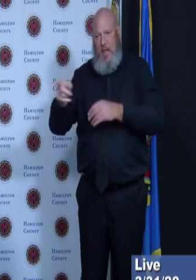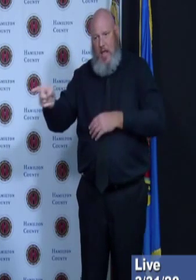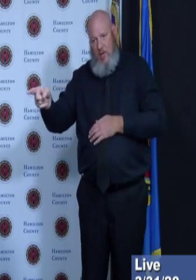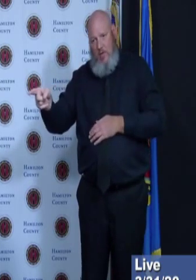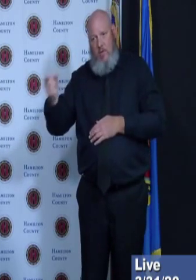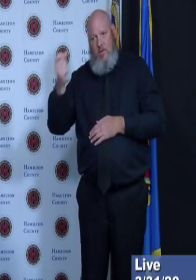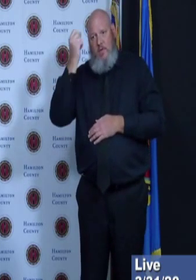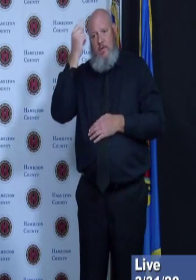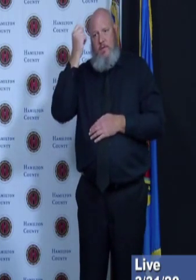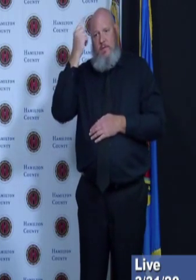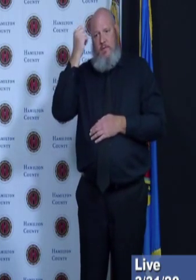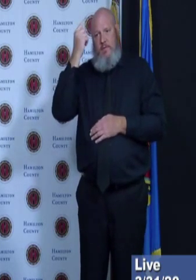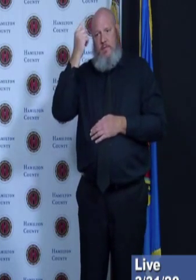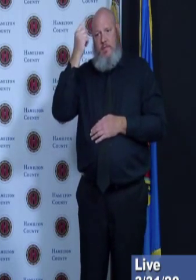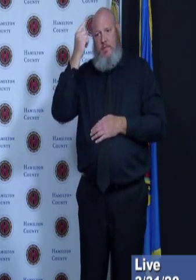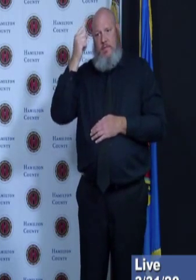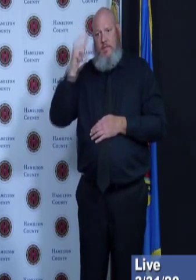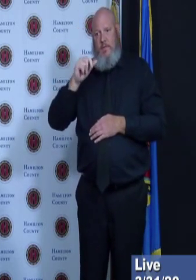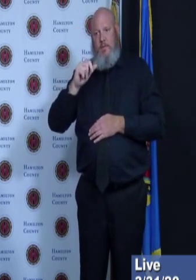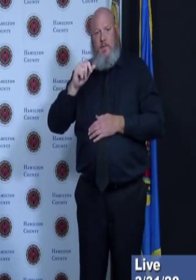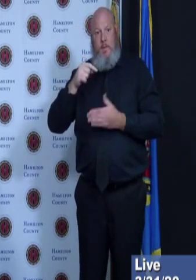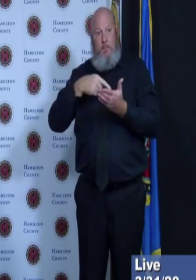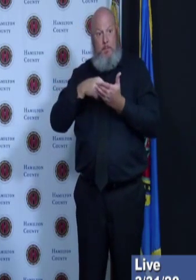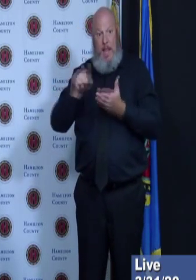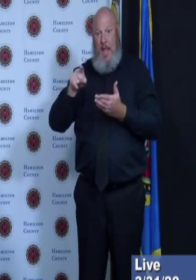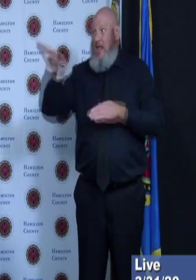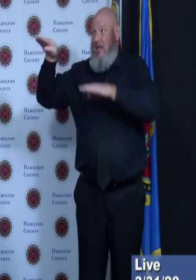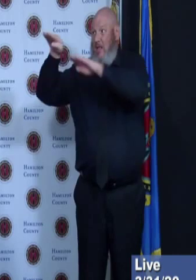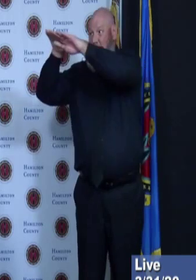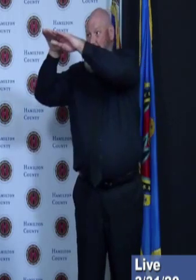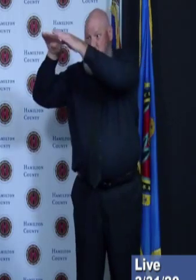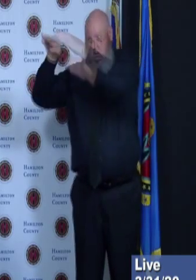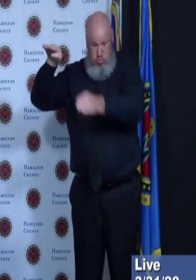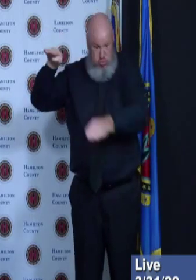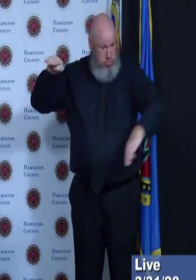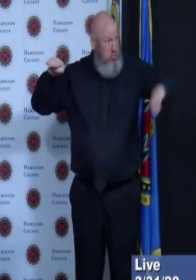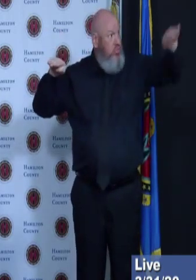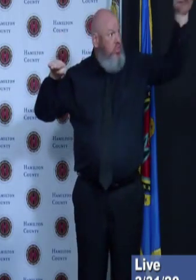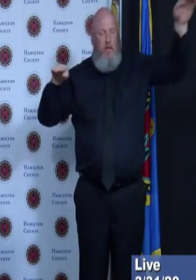be a U curve where we get into it slowly and then we slowly come out and so we